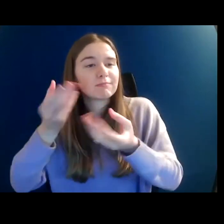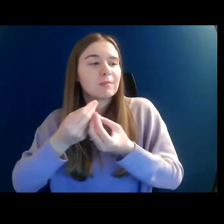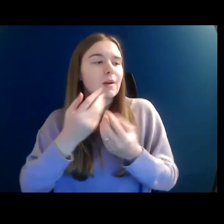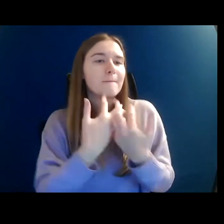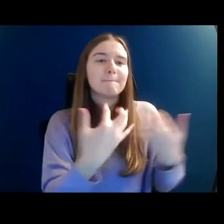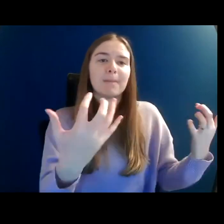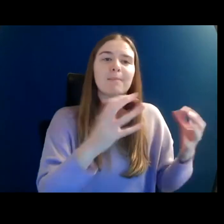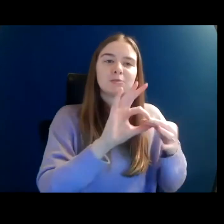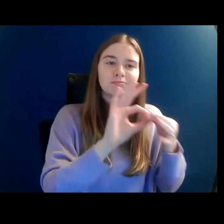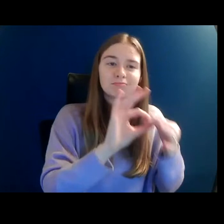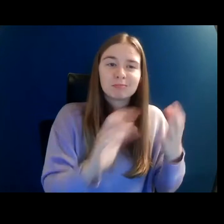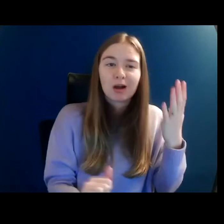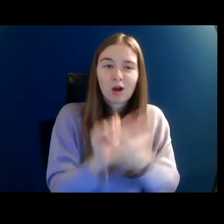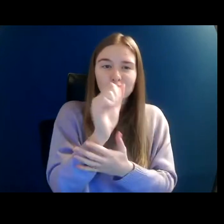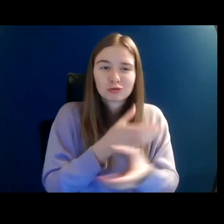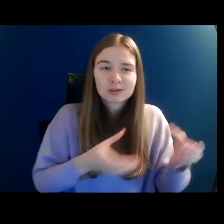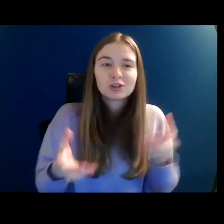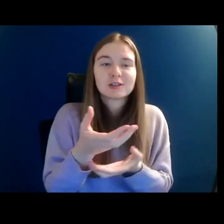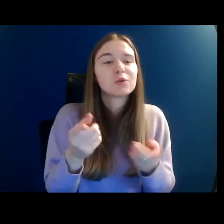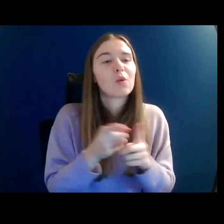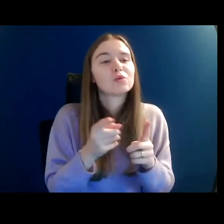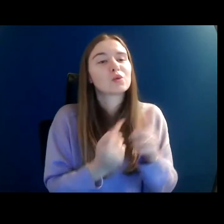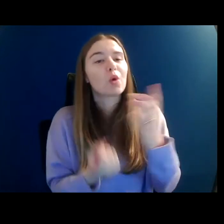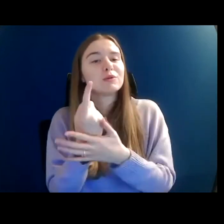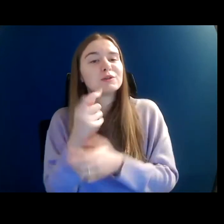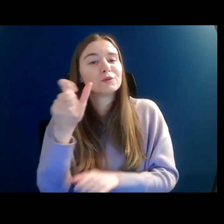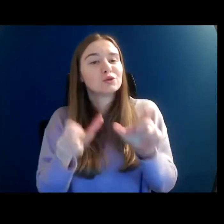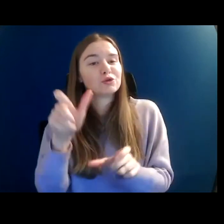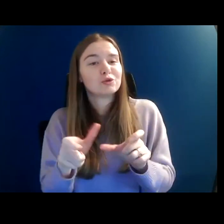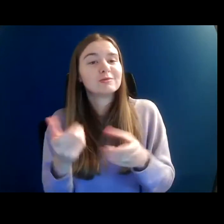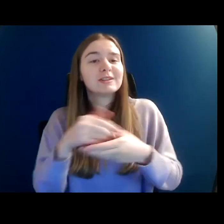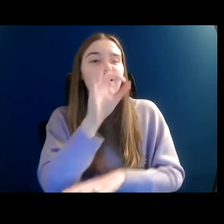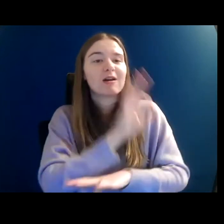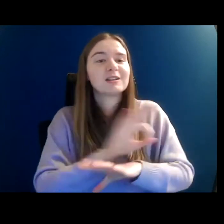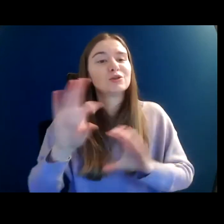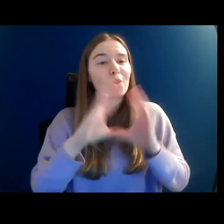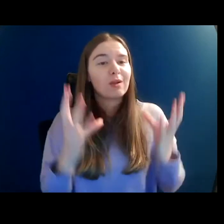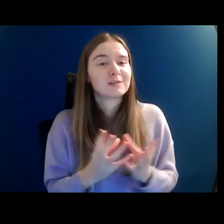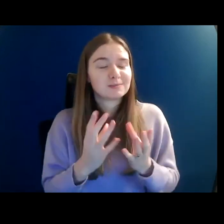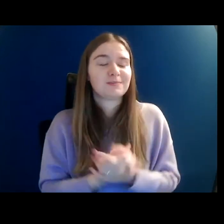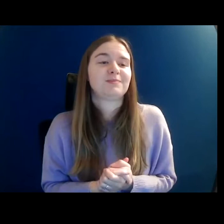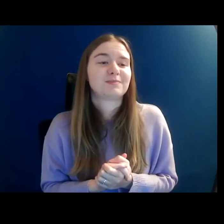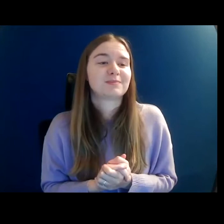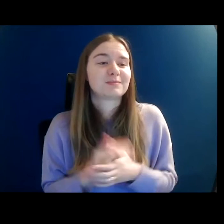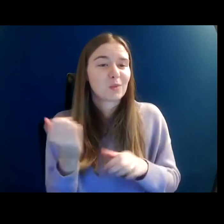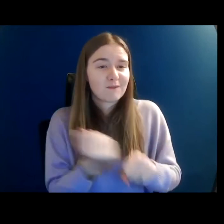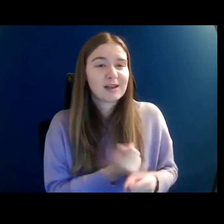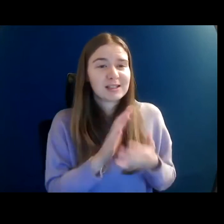cultural exchange, including opportunities for students in the art and architecture. While Venice means a world stage for Scotland,